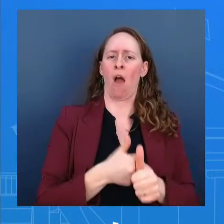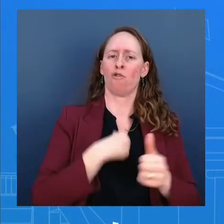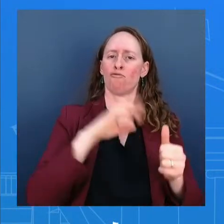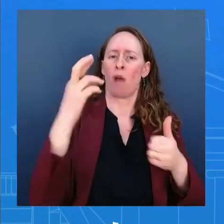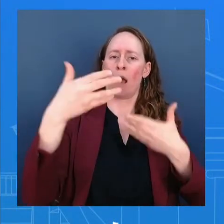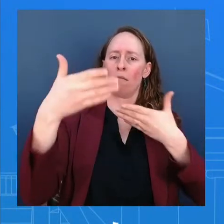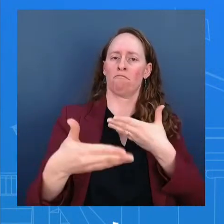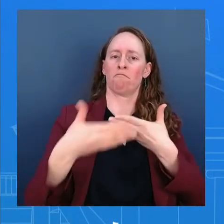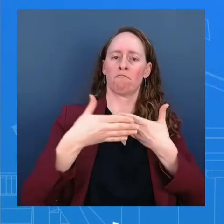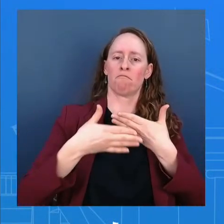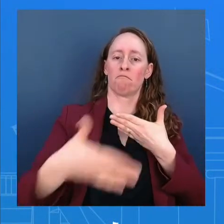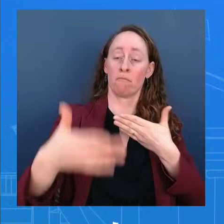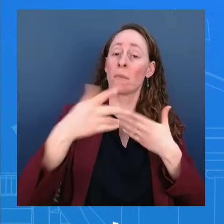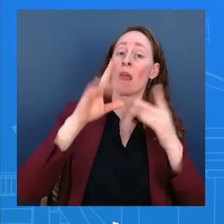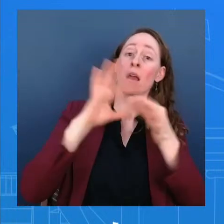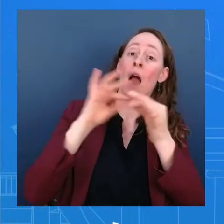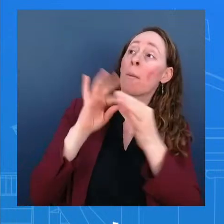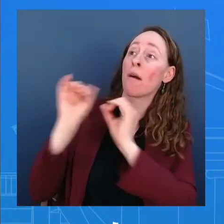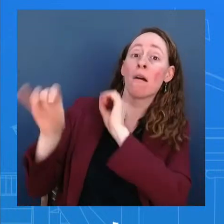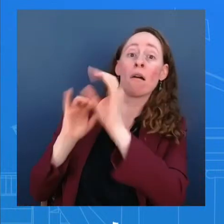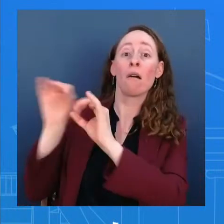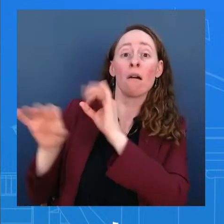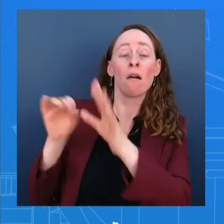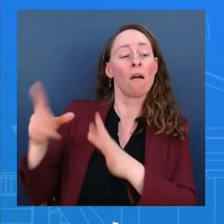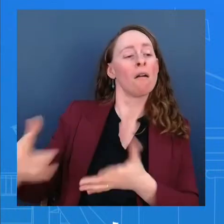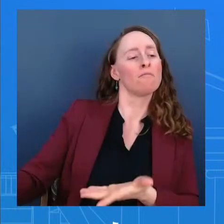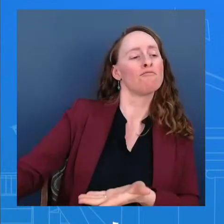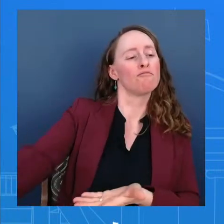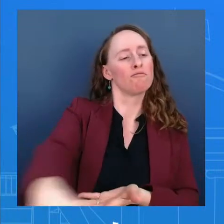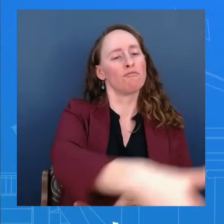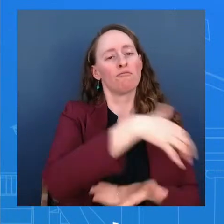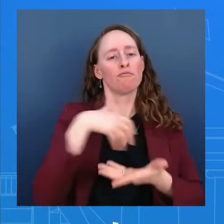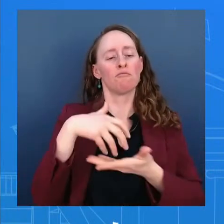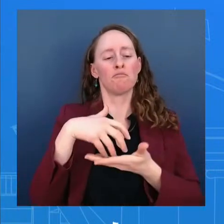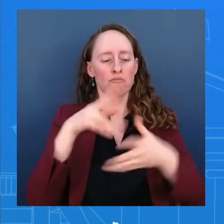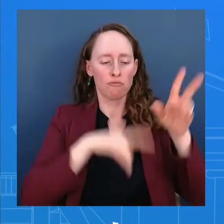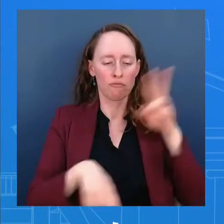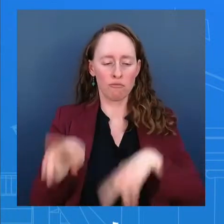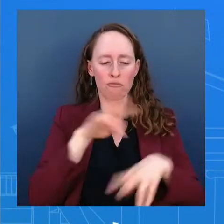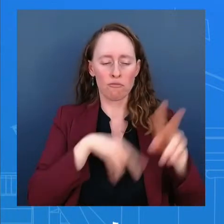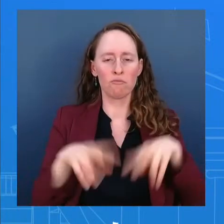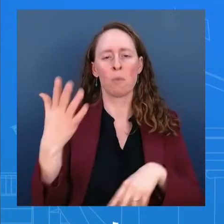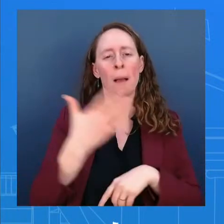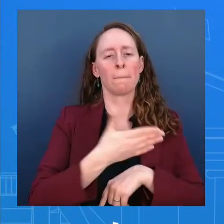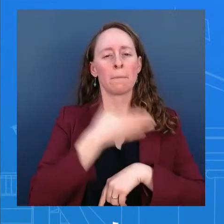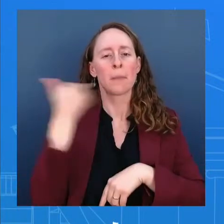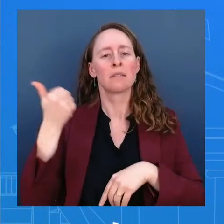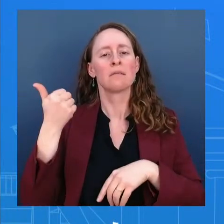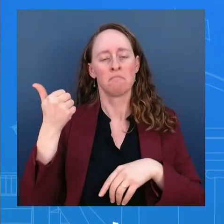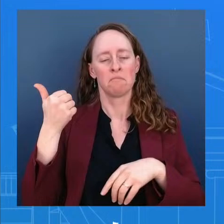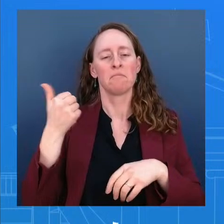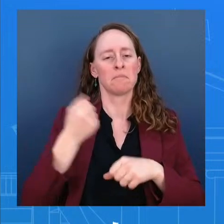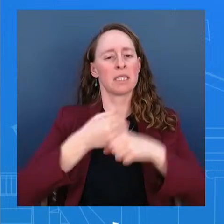about what the best way forward is. We think this is, in a bipartisan spirit, the way to best preserve and protect America’s lead